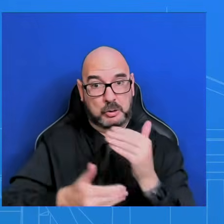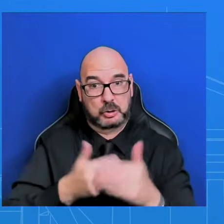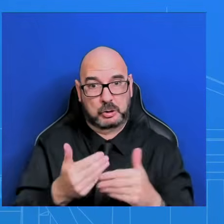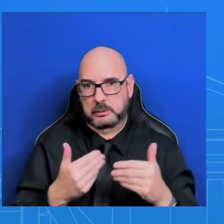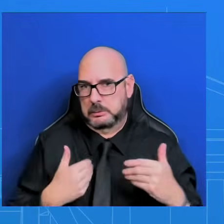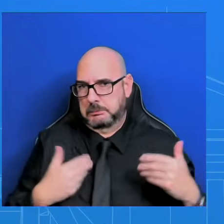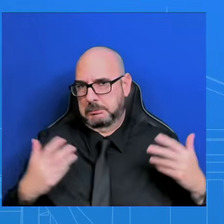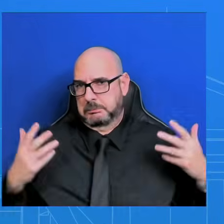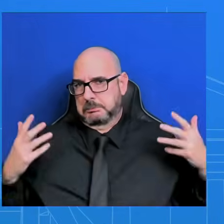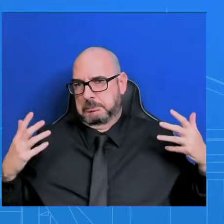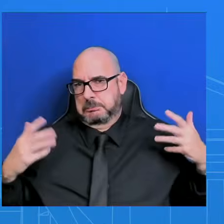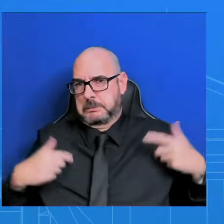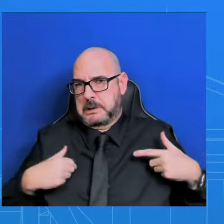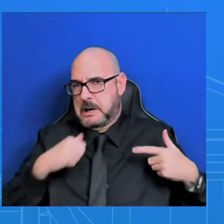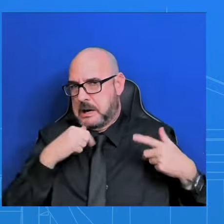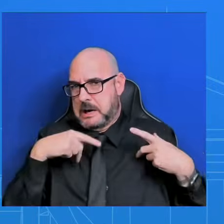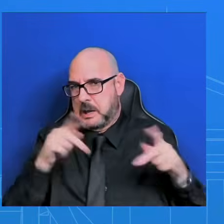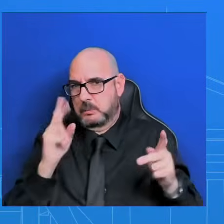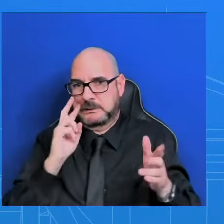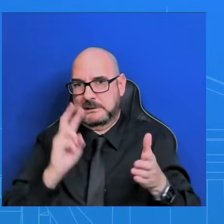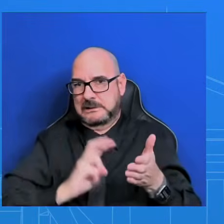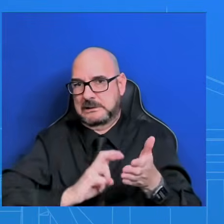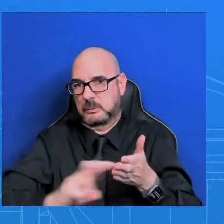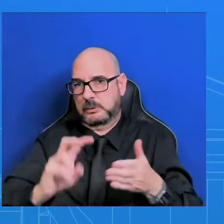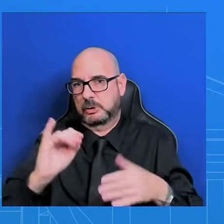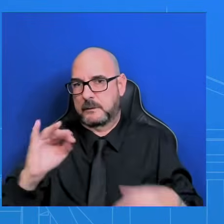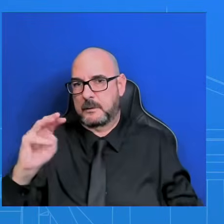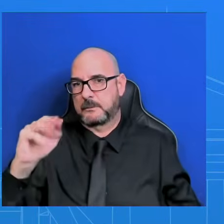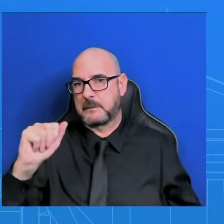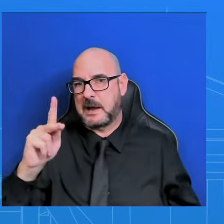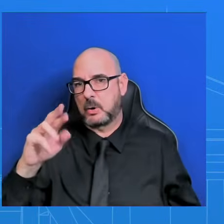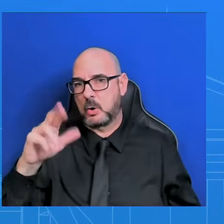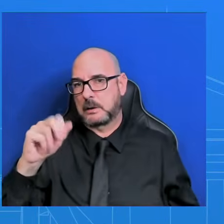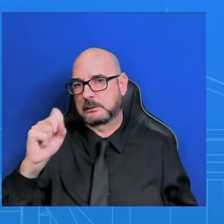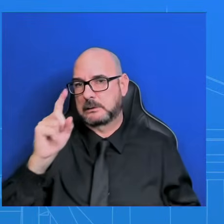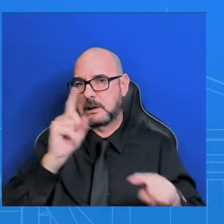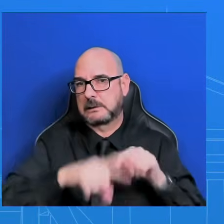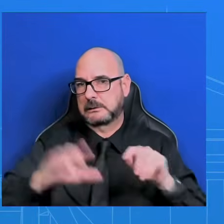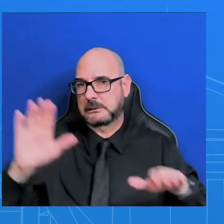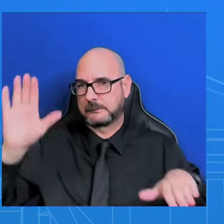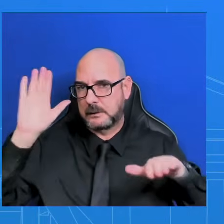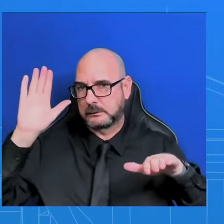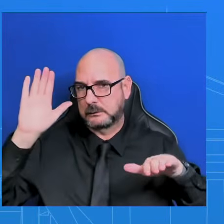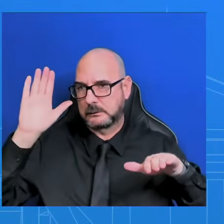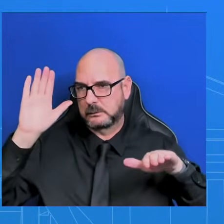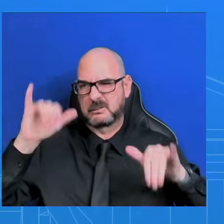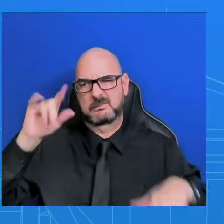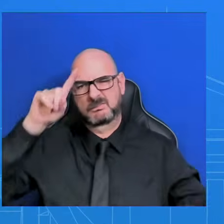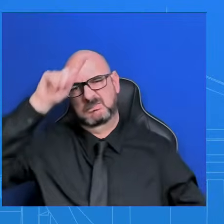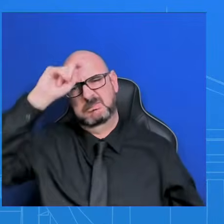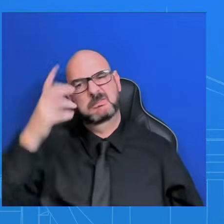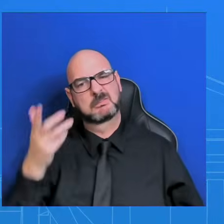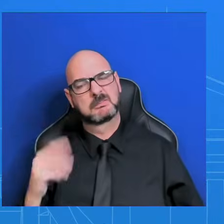The Press: I'm just trying to gather, though -- because it came to us from, you know, the White House, obviously -- Ms. Jean-Pierre: Yeah. The Press: -- that, you know -- is this something that the administration is going